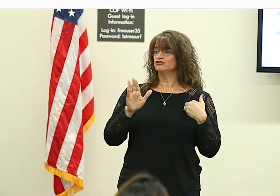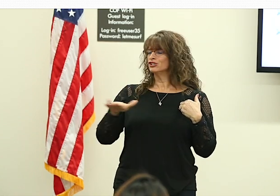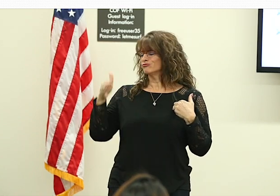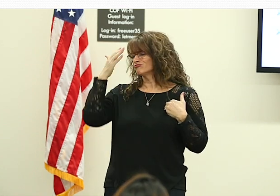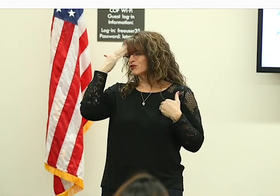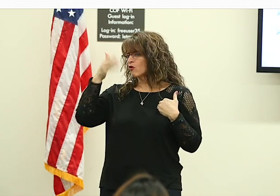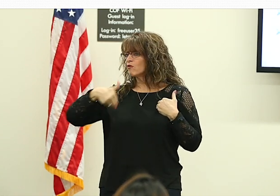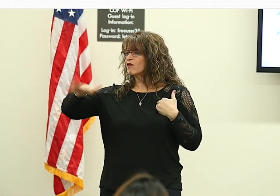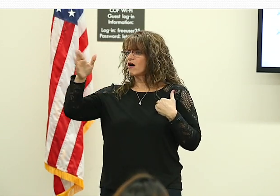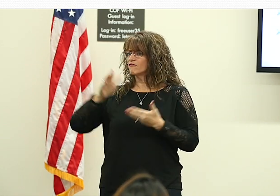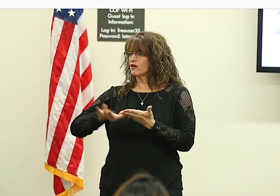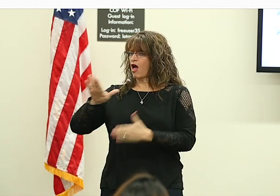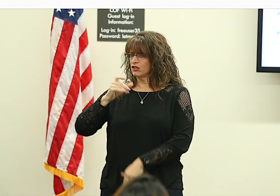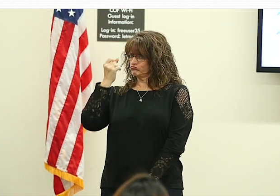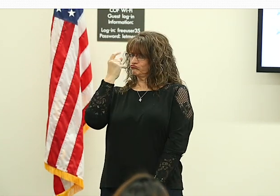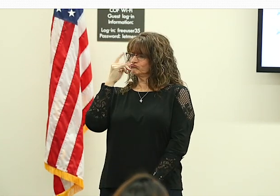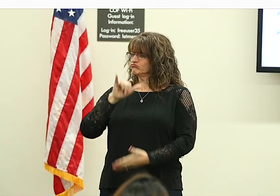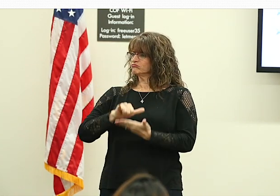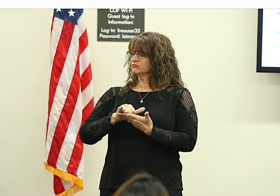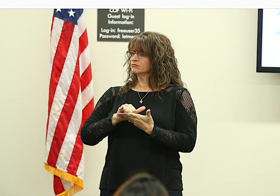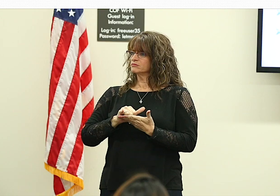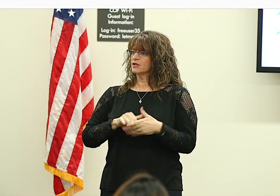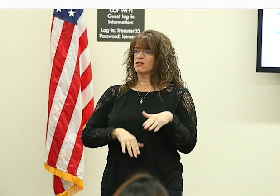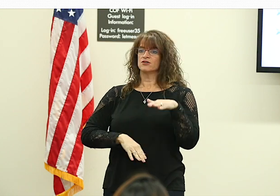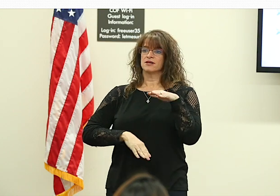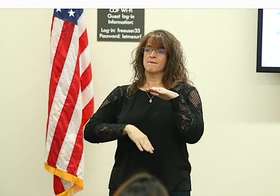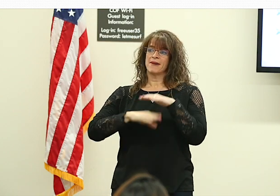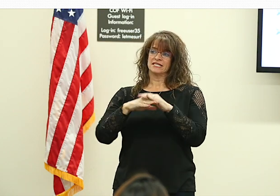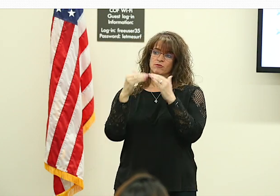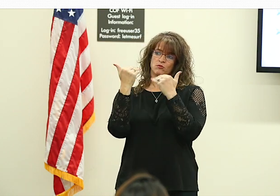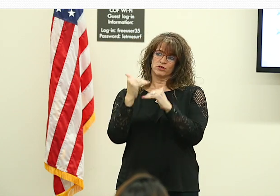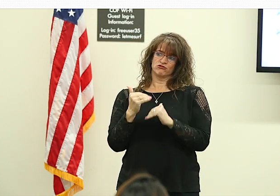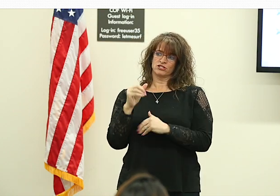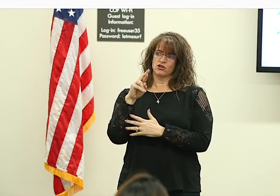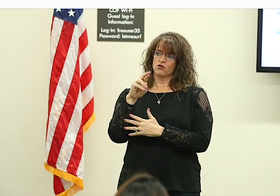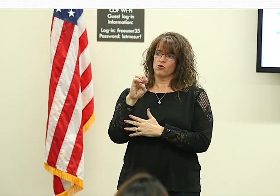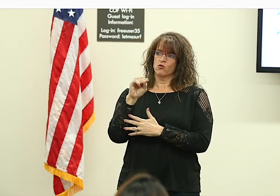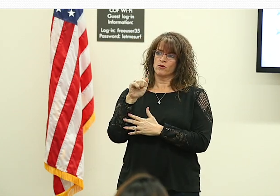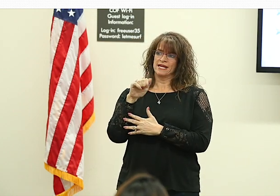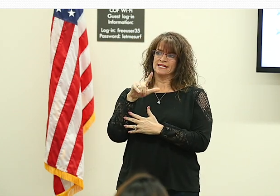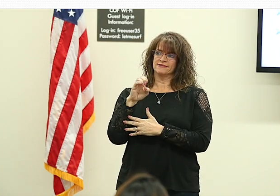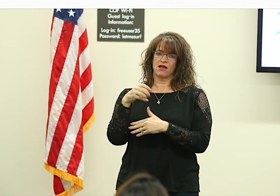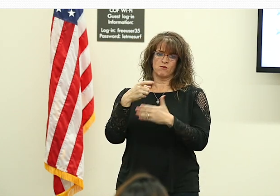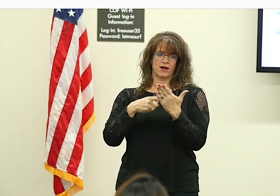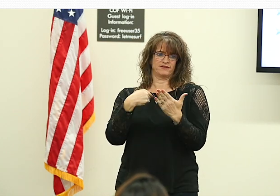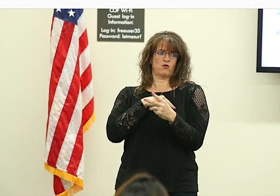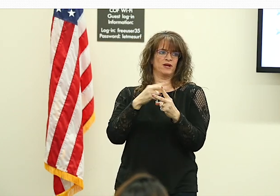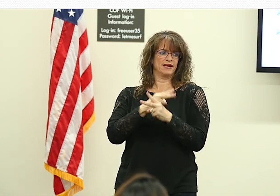we understand that. There is a maximum restricted resale price that we calculate at the time